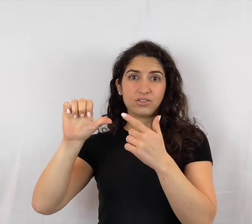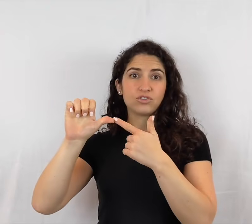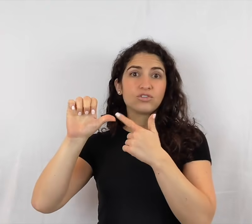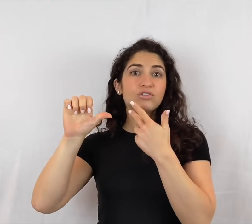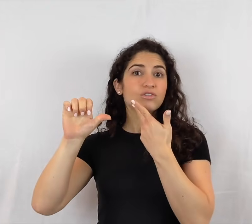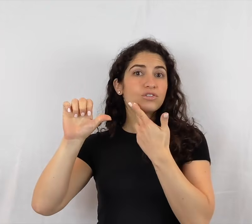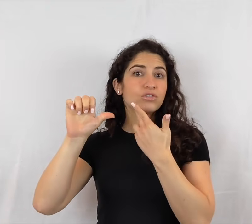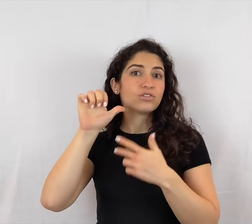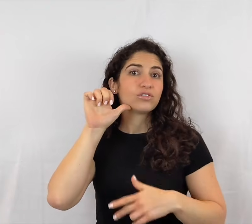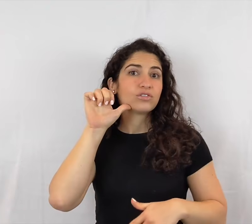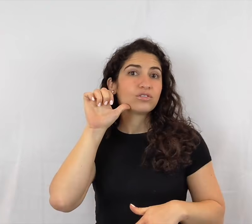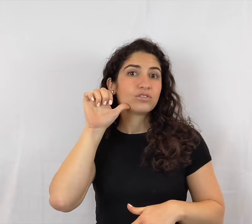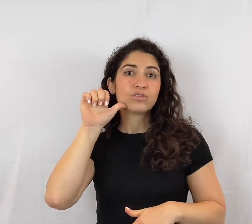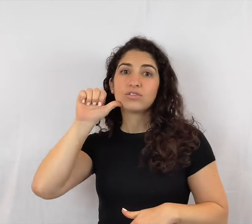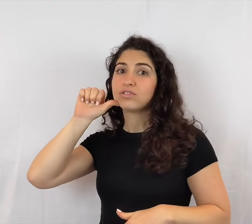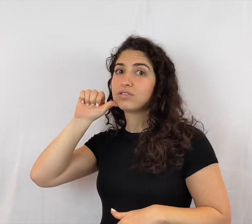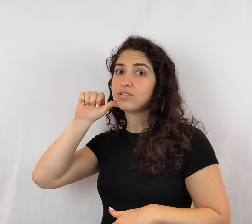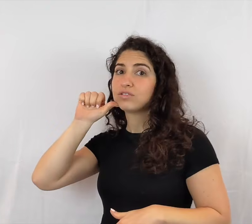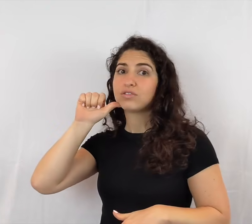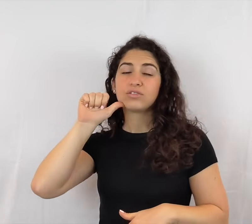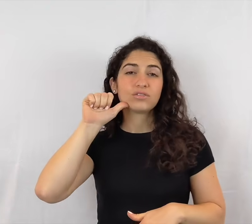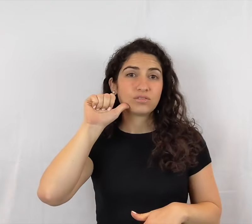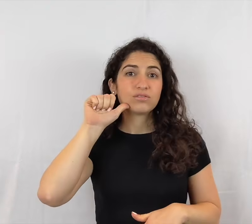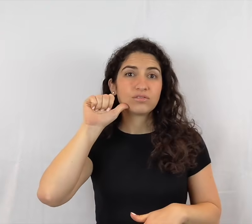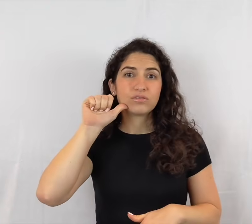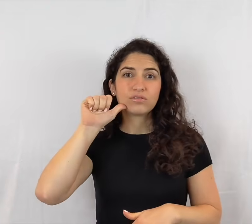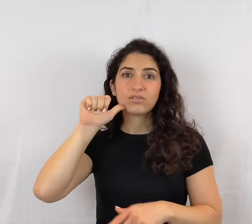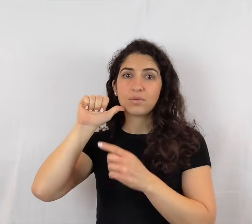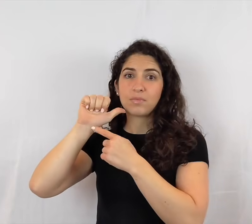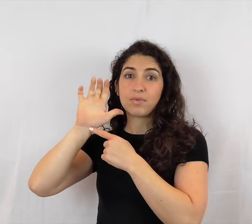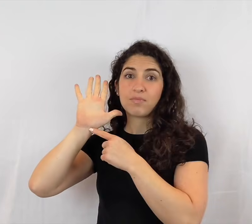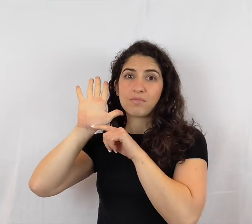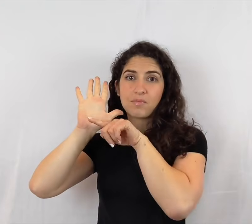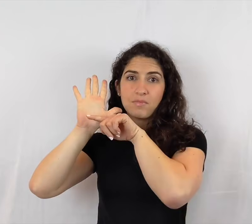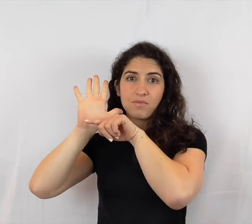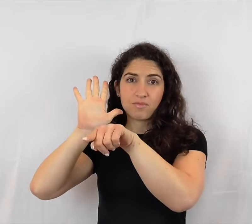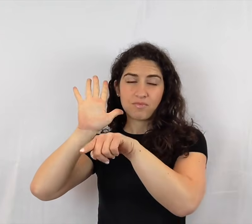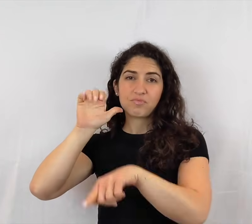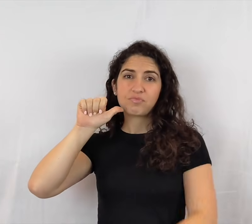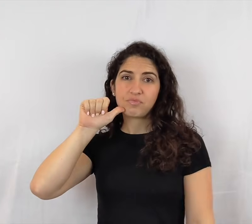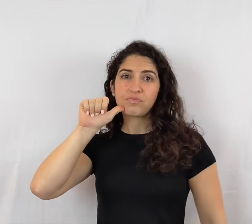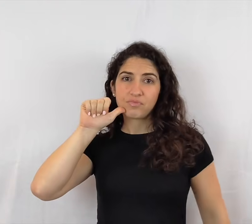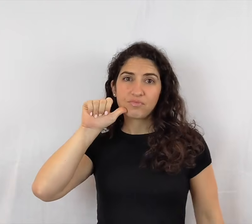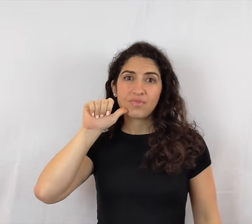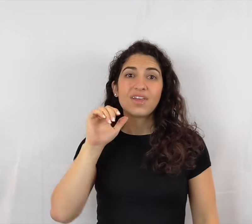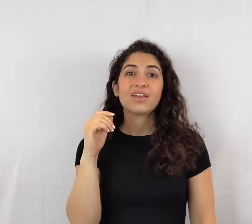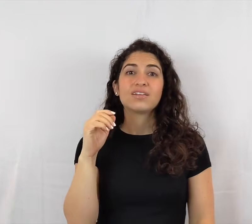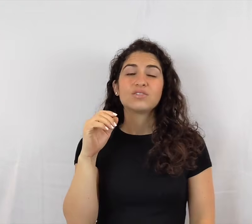And the thumb is what's making contact with the jawline. Palm is forward.